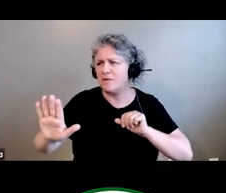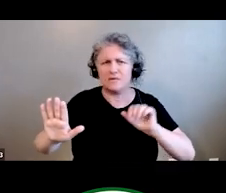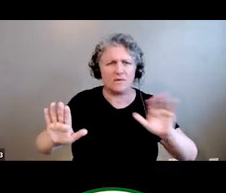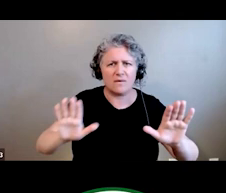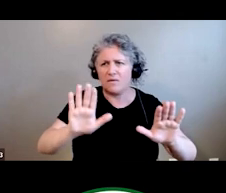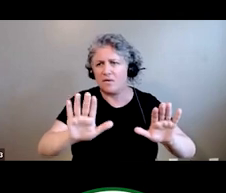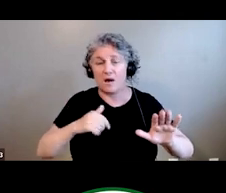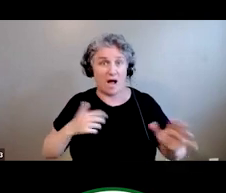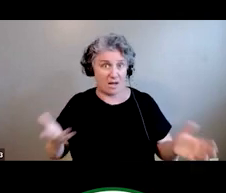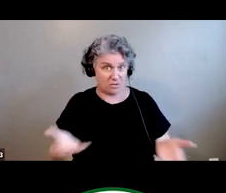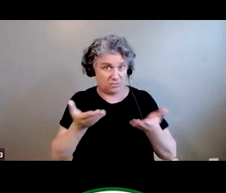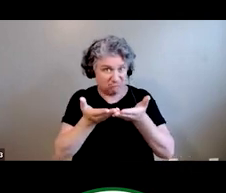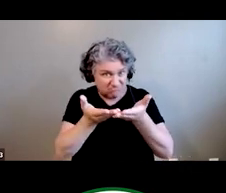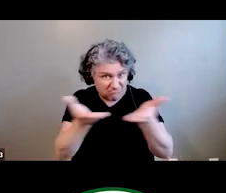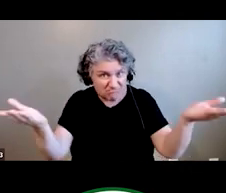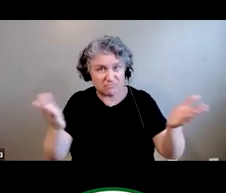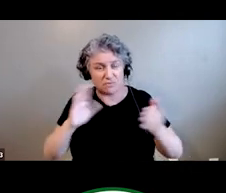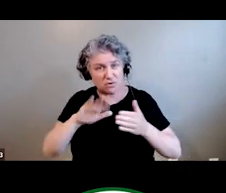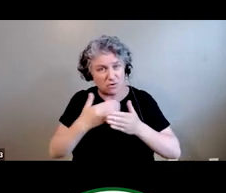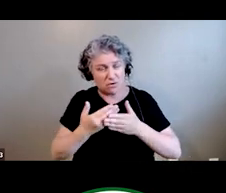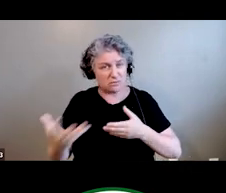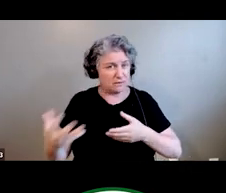just more issues with topics on disability.